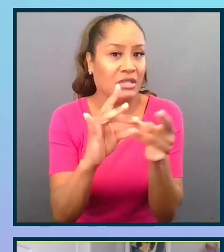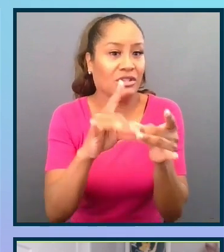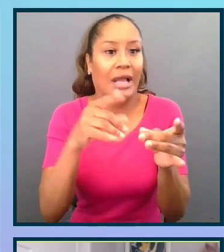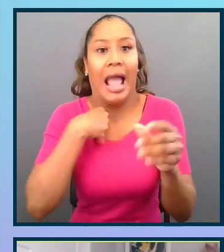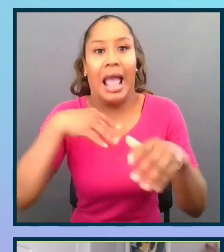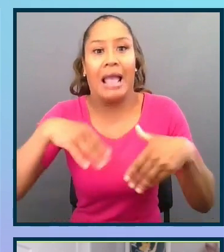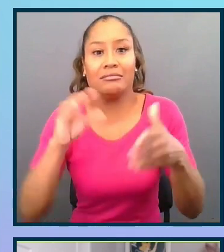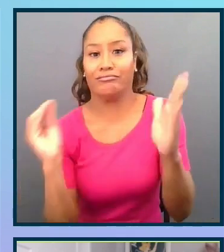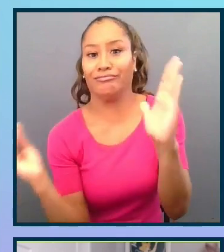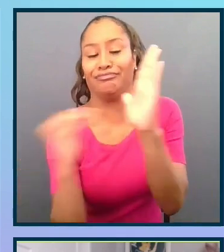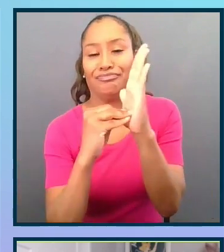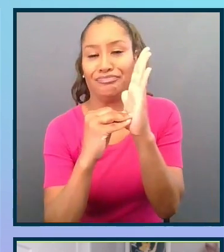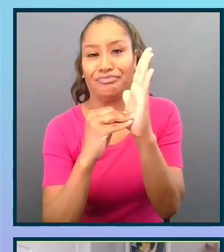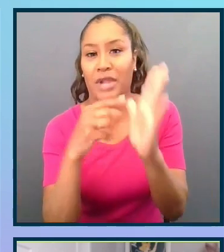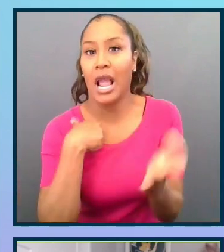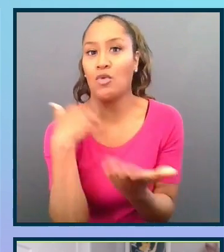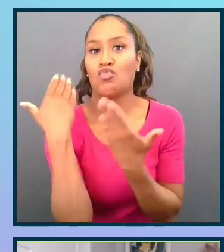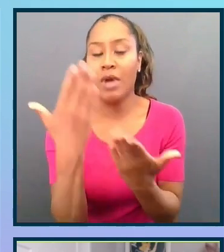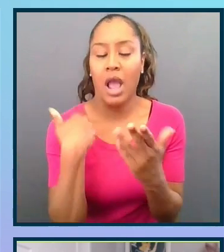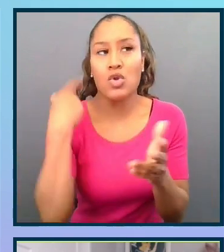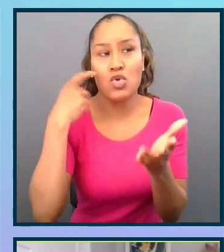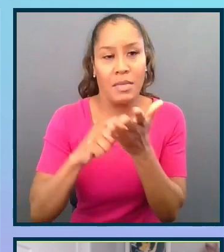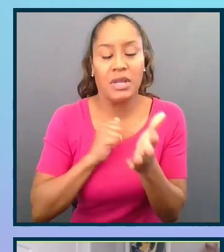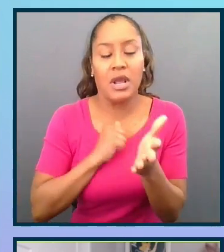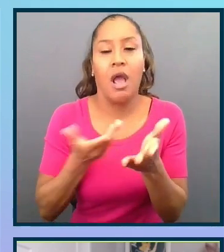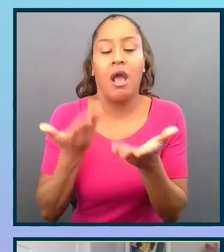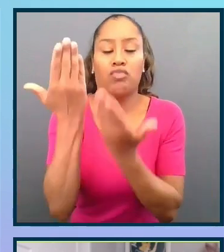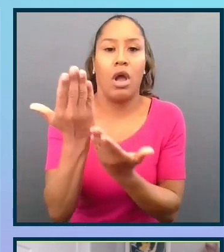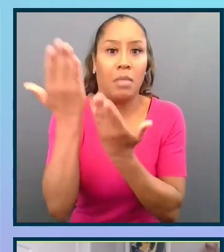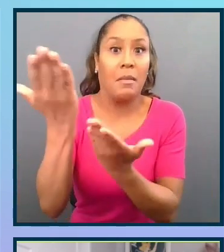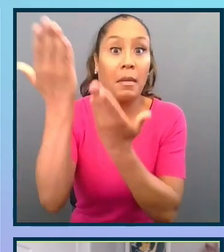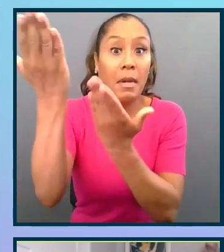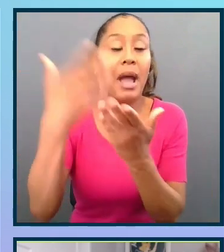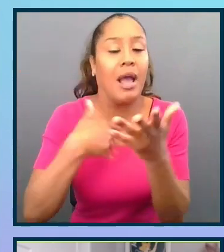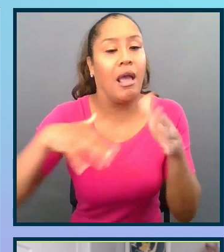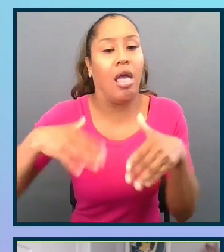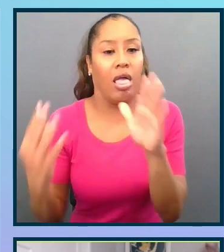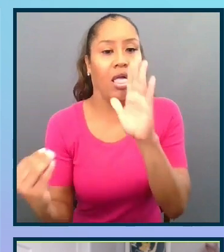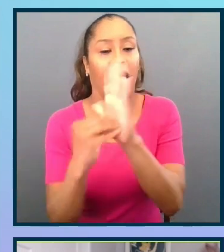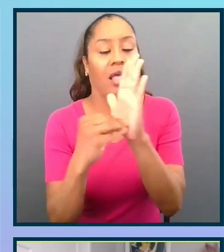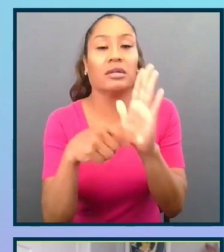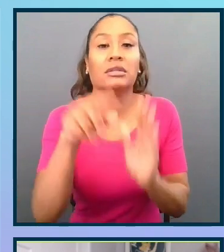that I've been recommending more and more to folks is the Stark Library.